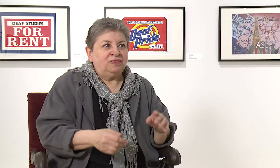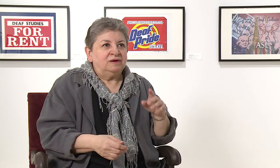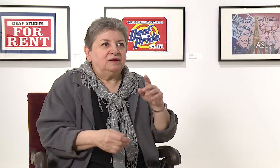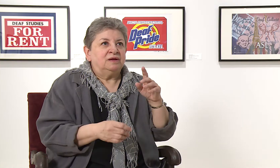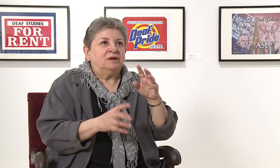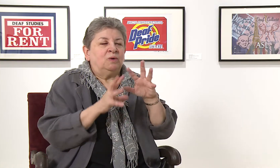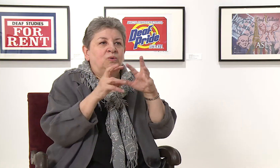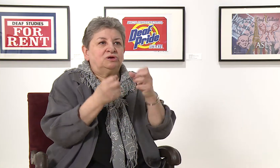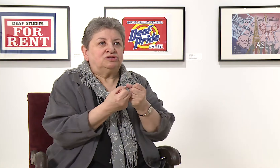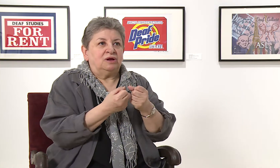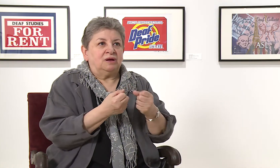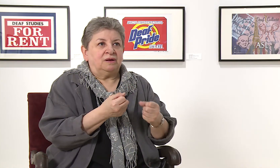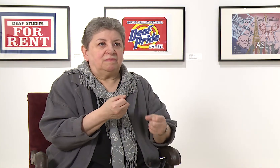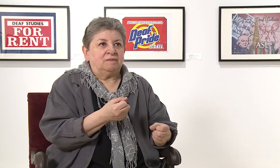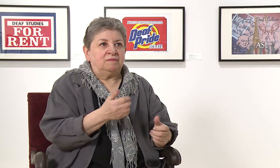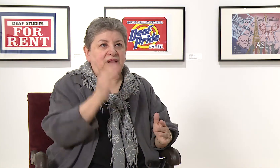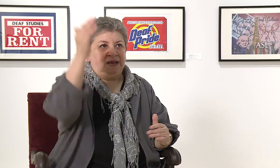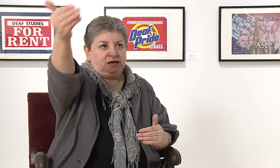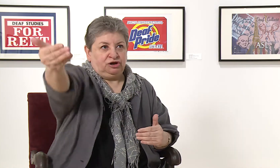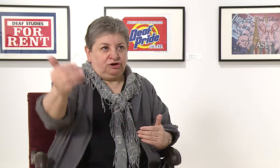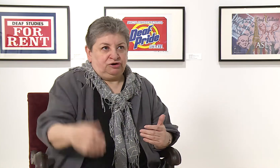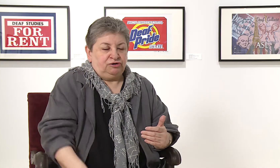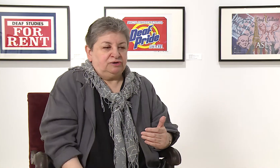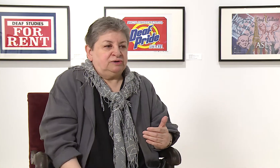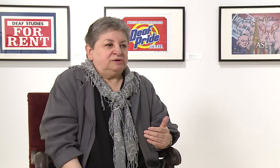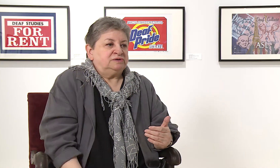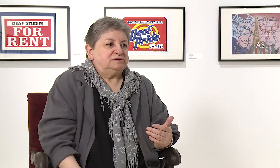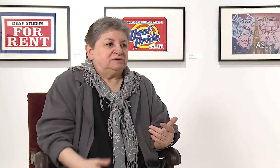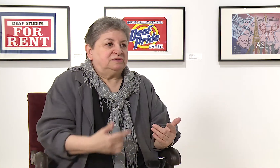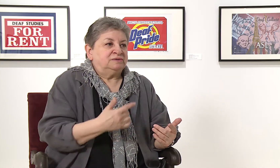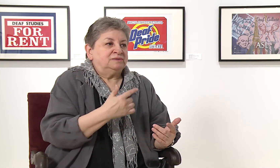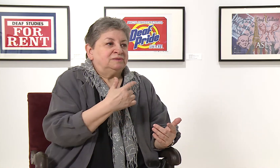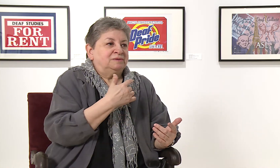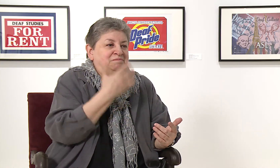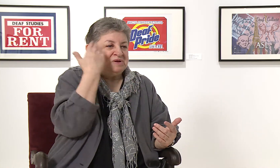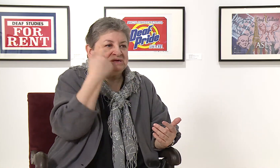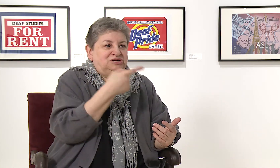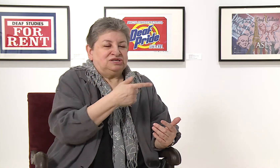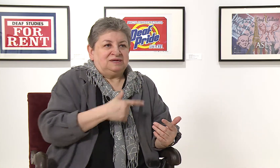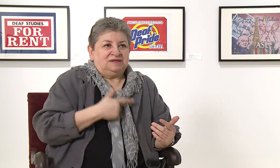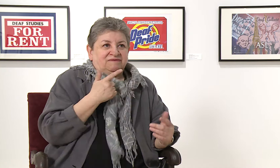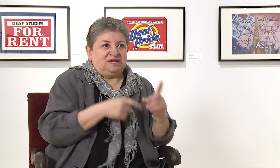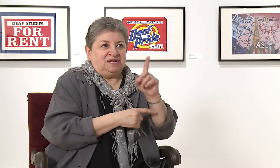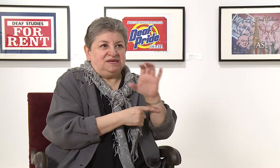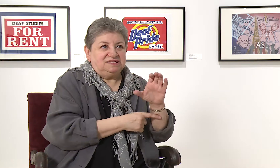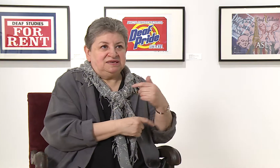of her presentation well ahead of the workshop. This was about a year ahead of time.